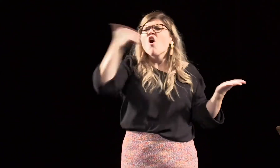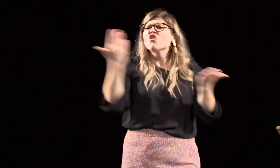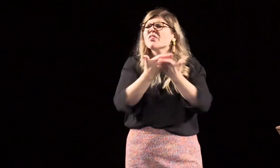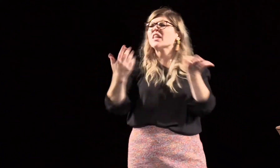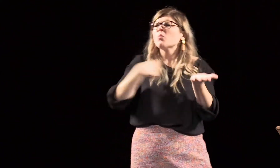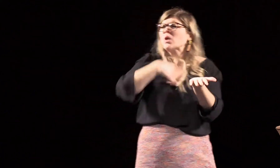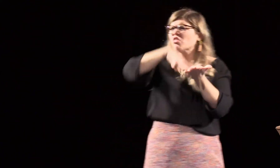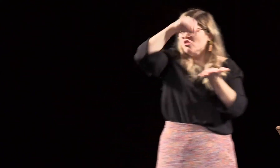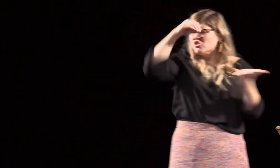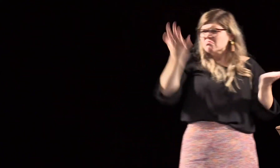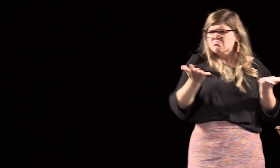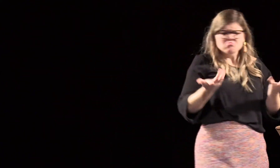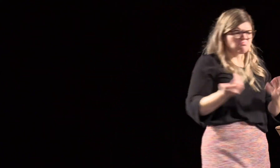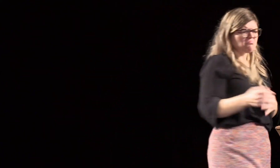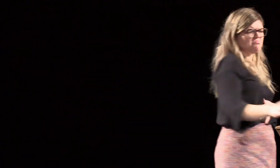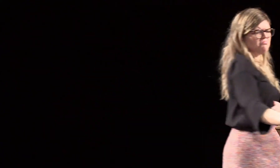Here's some other things we can learn from this.